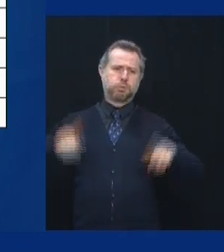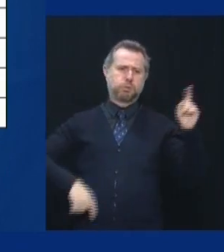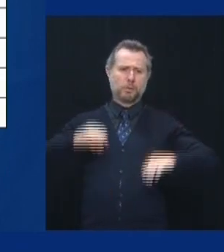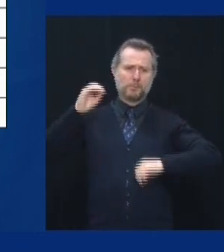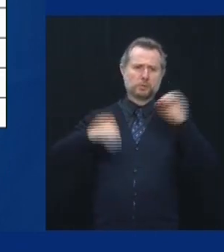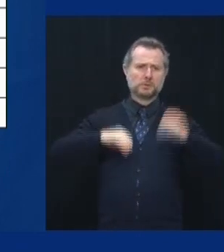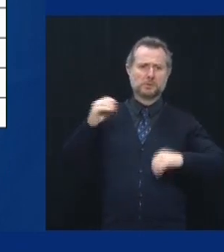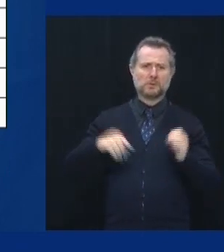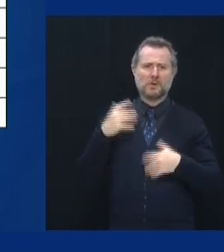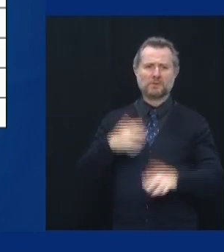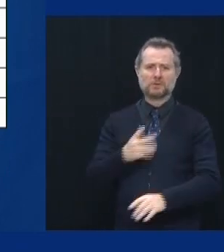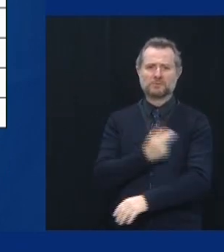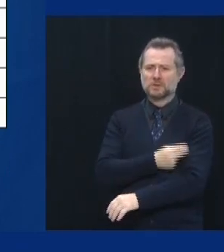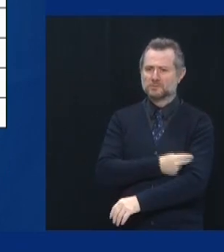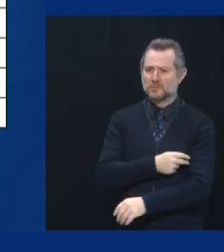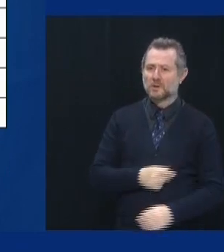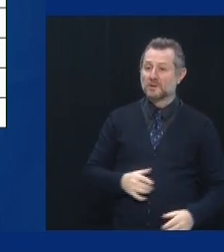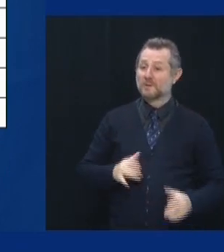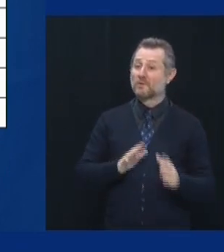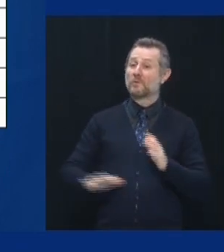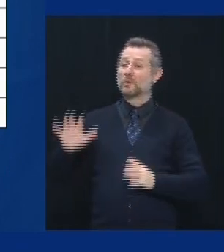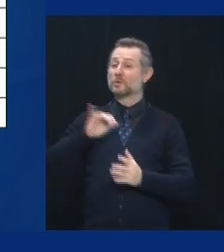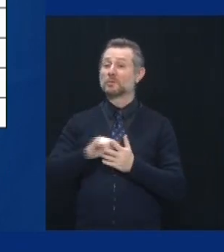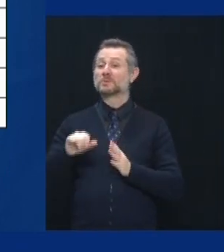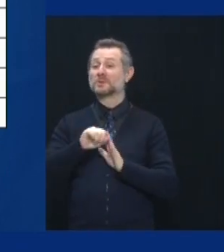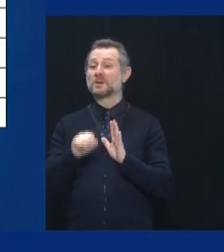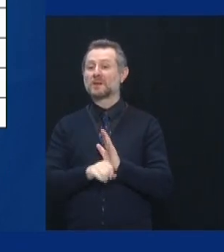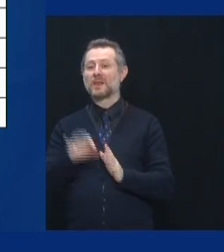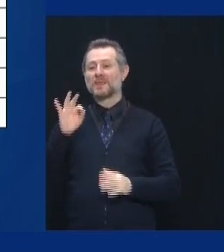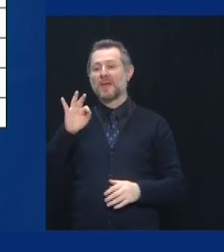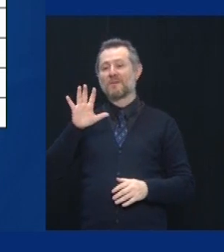BEEN VACCINATED, AND YOU HAVE,